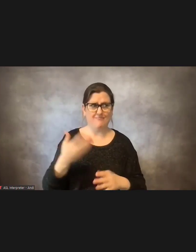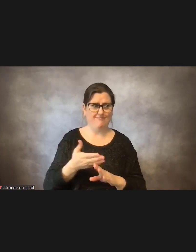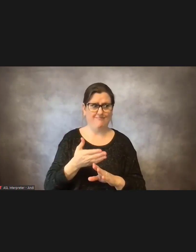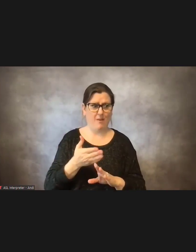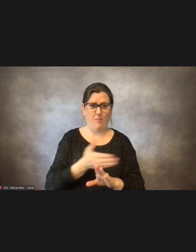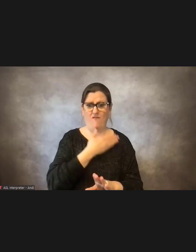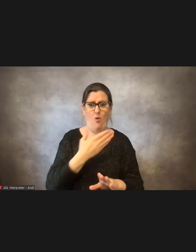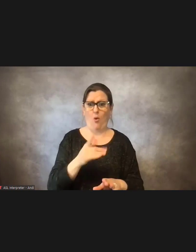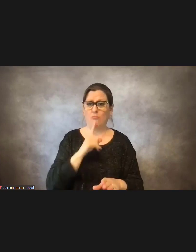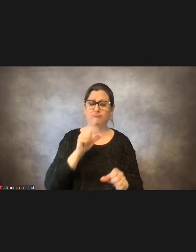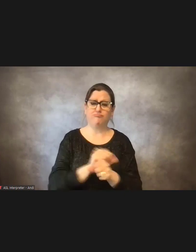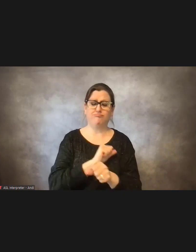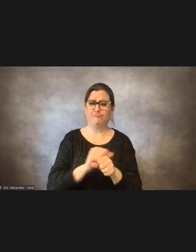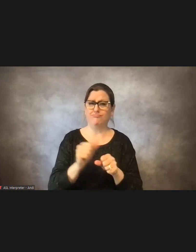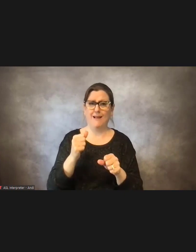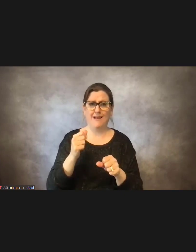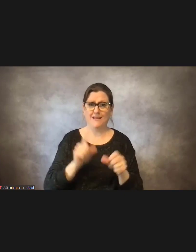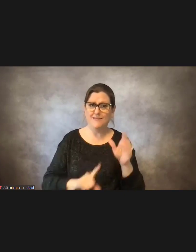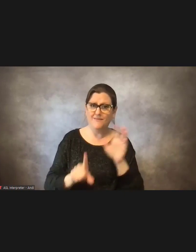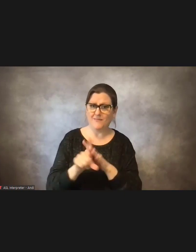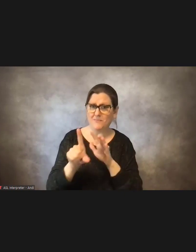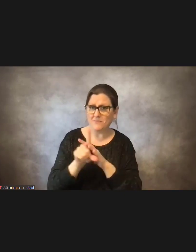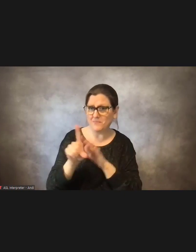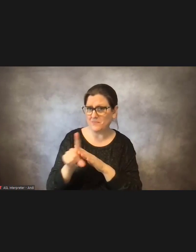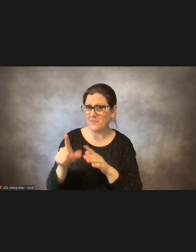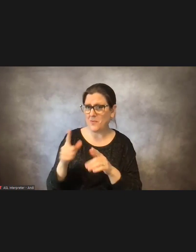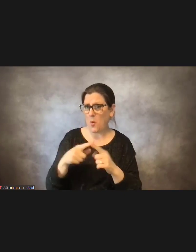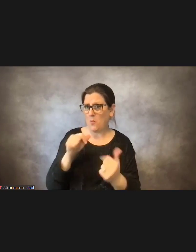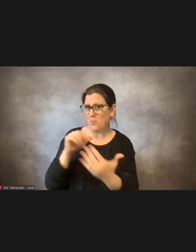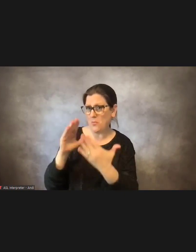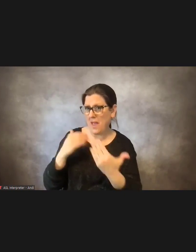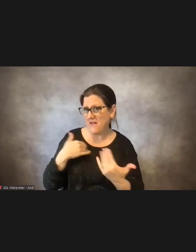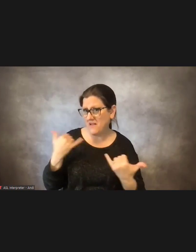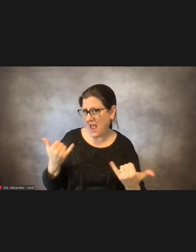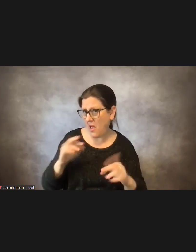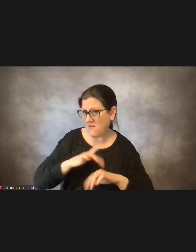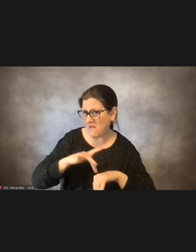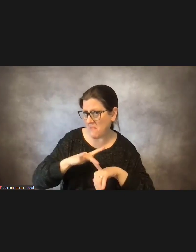before we have the, um, excellent methods that we now have to do